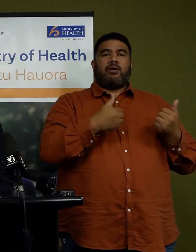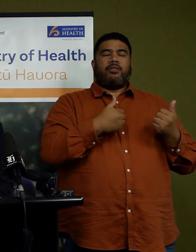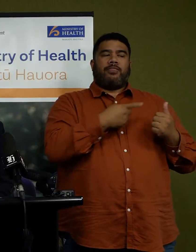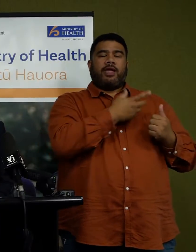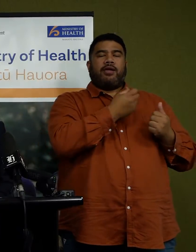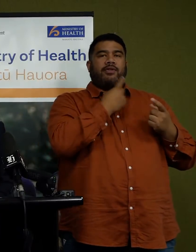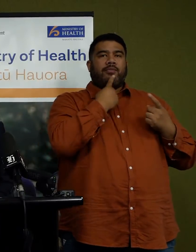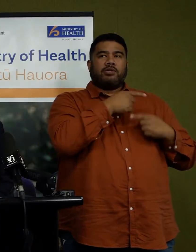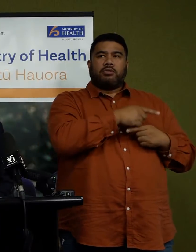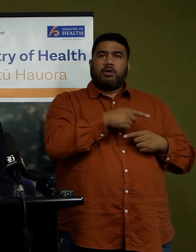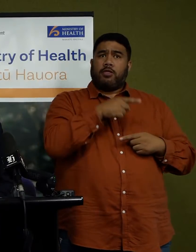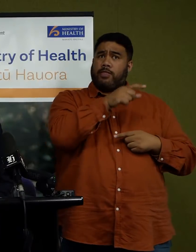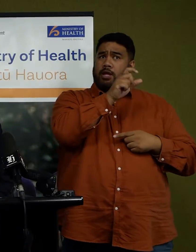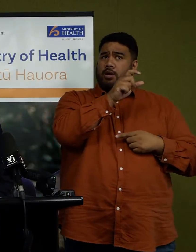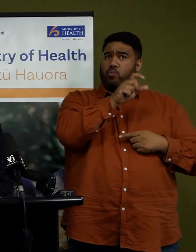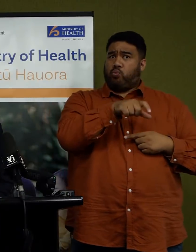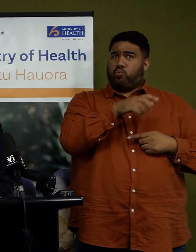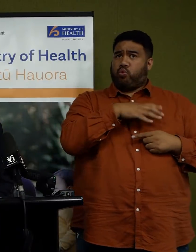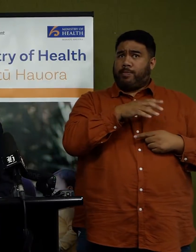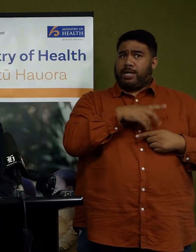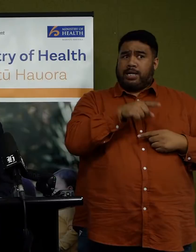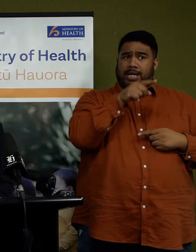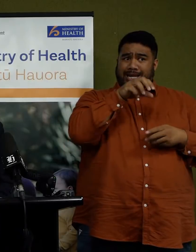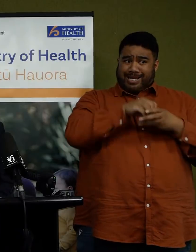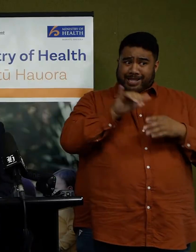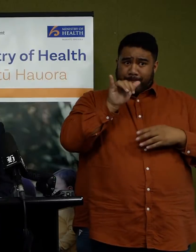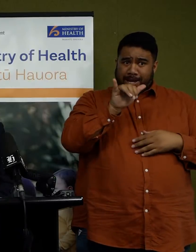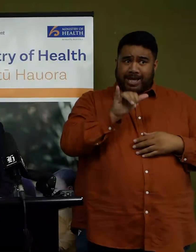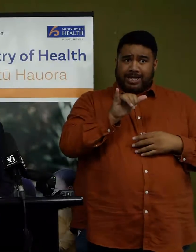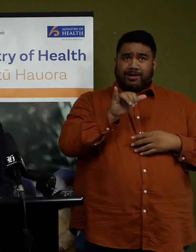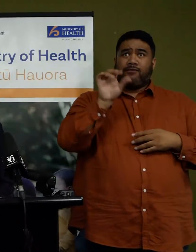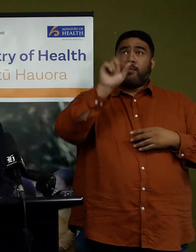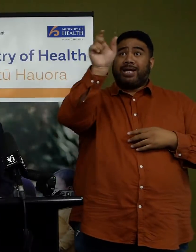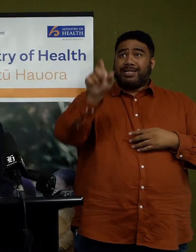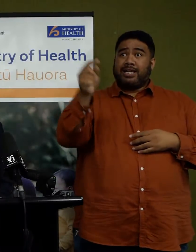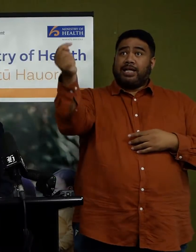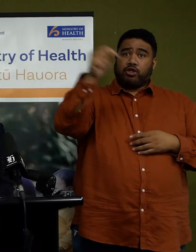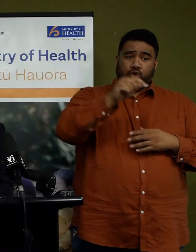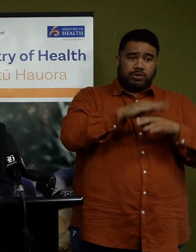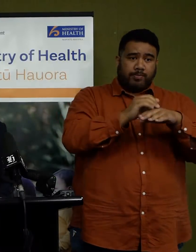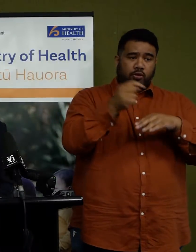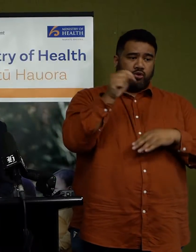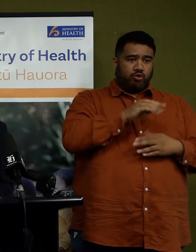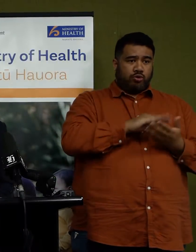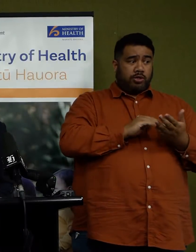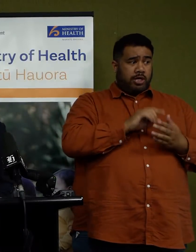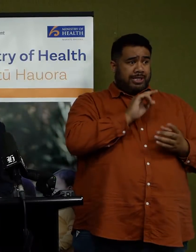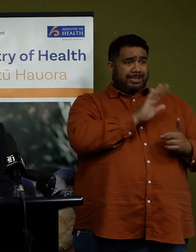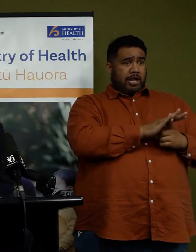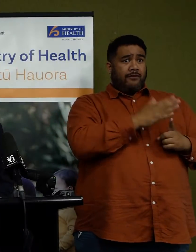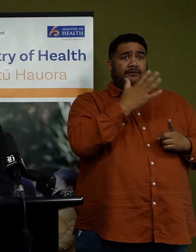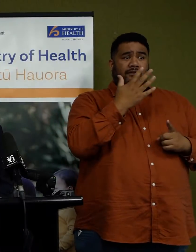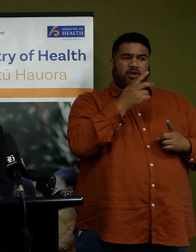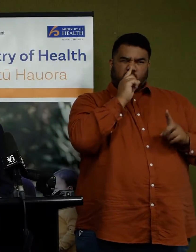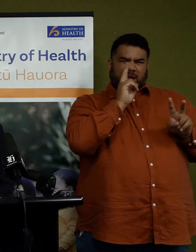or showed any symptoms at all on their flights from Italy and New Zealand? She developed symptoms once she had arrived in New Zealand.